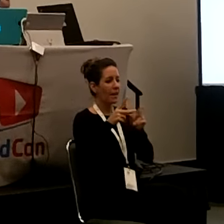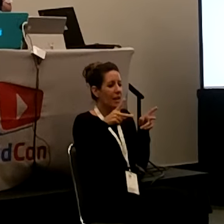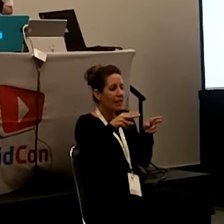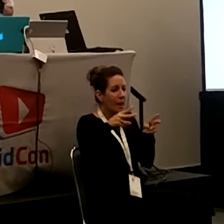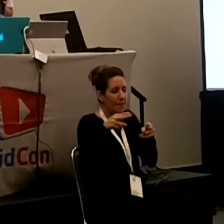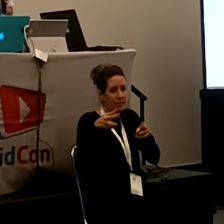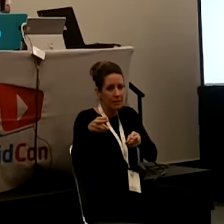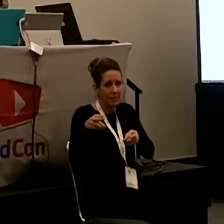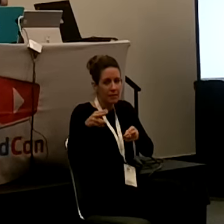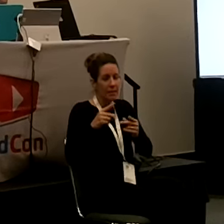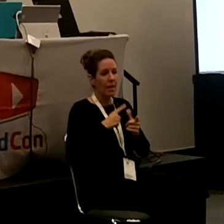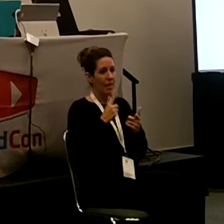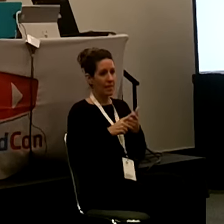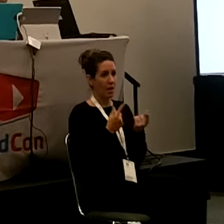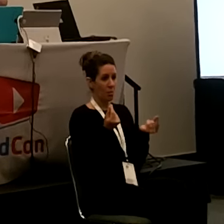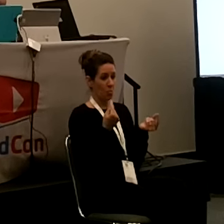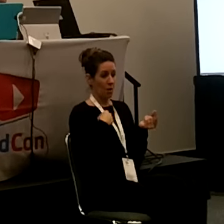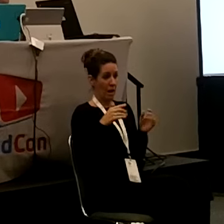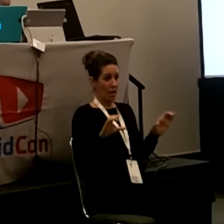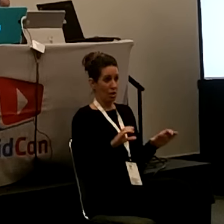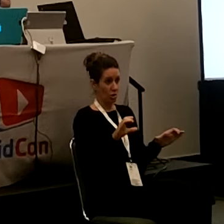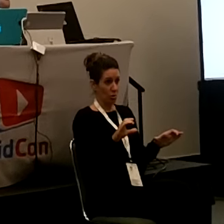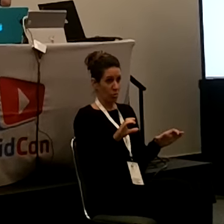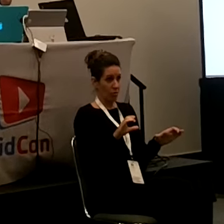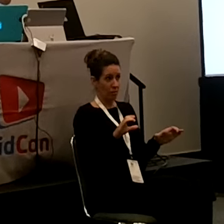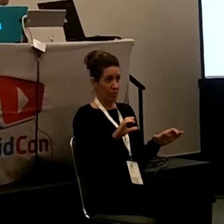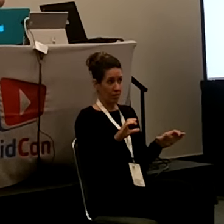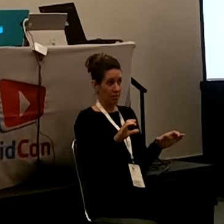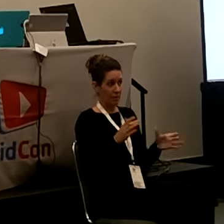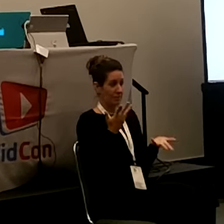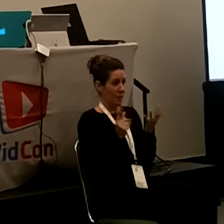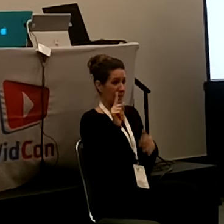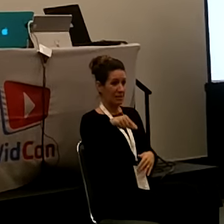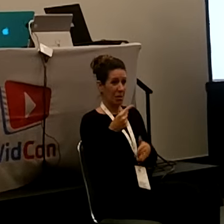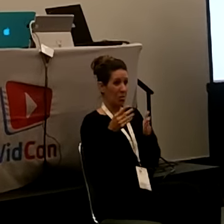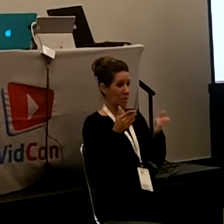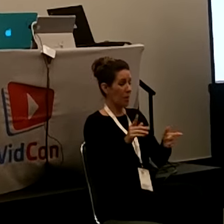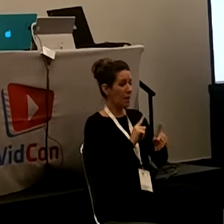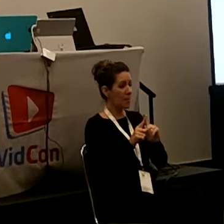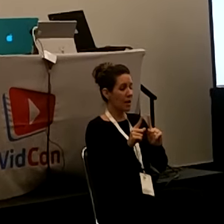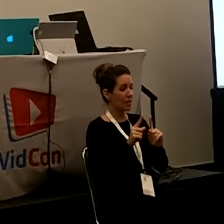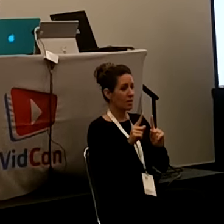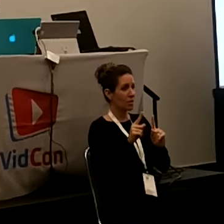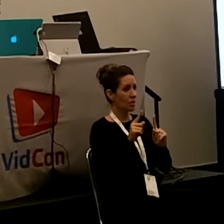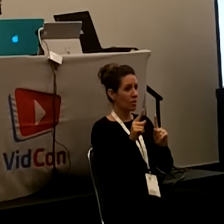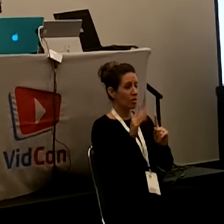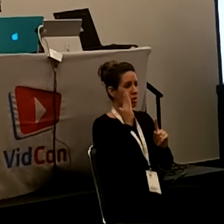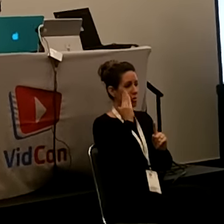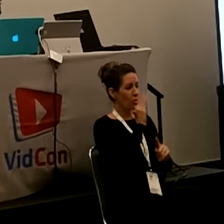and basically what I do is probably the only way to do it, but when you go onto YouTube